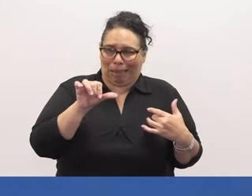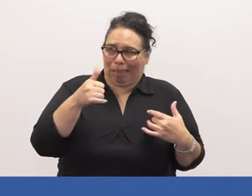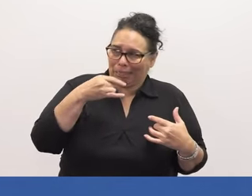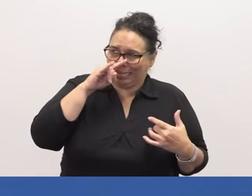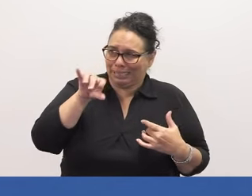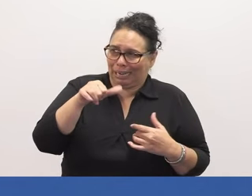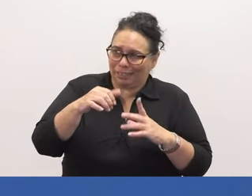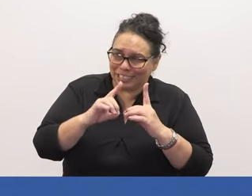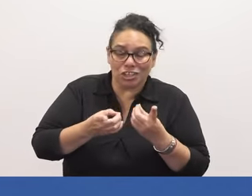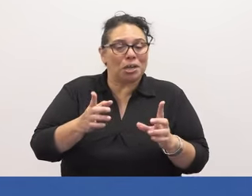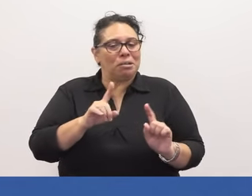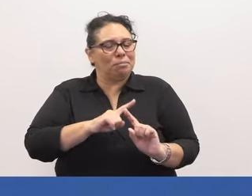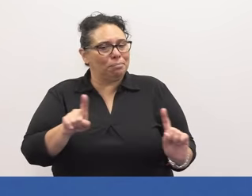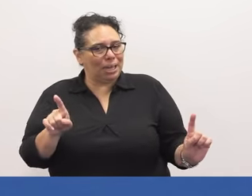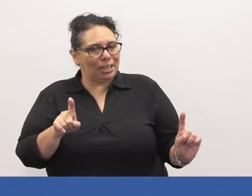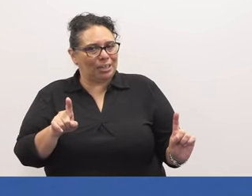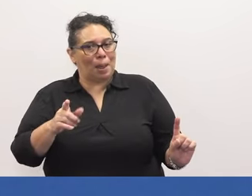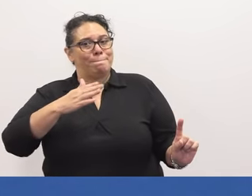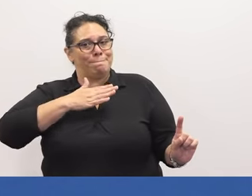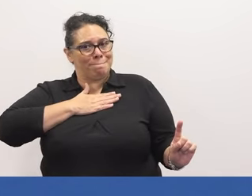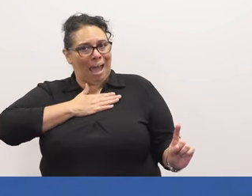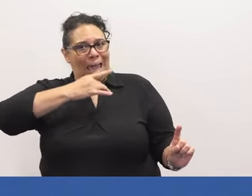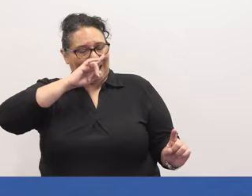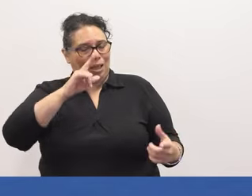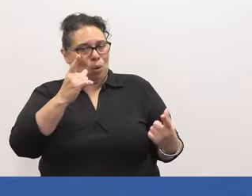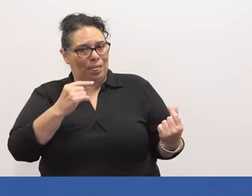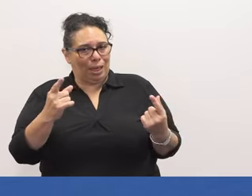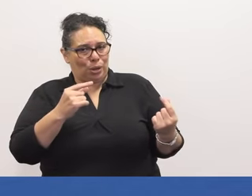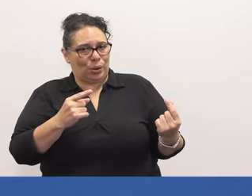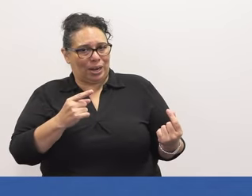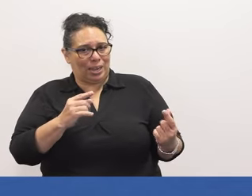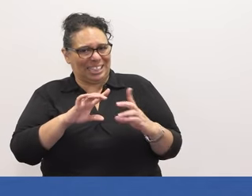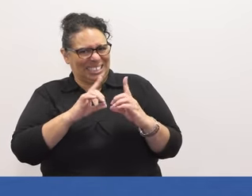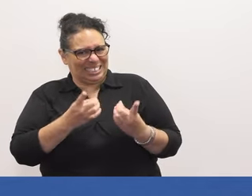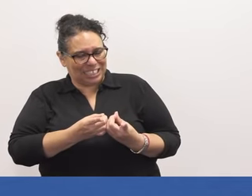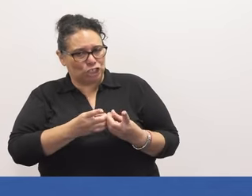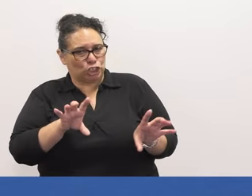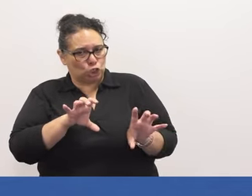but what's my kid doing? What's the district doing for my kid?